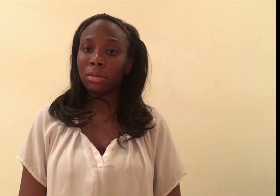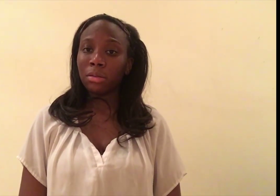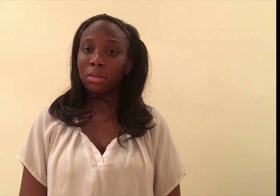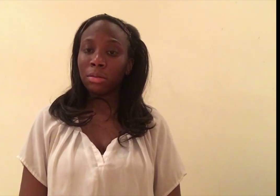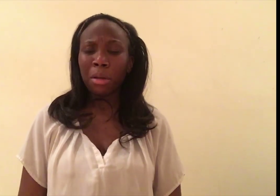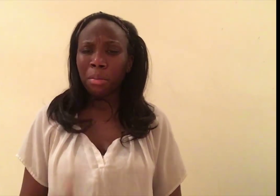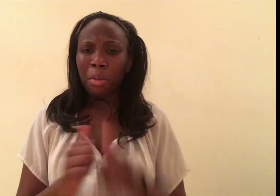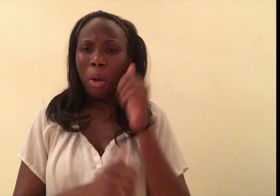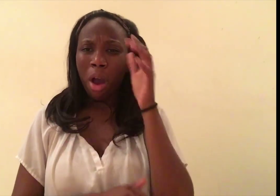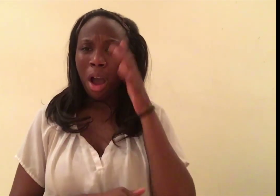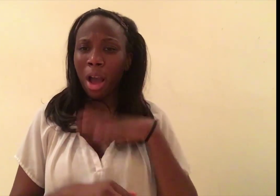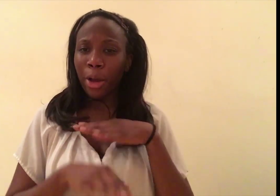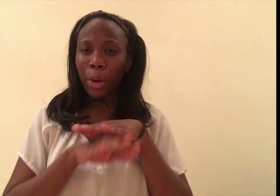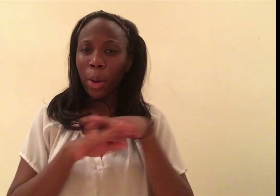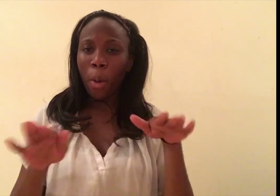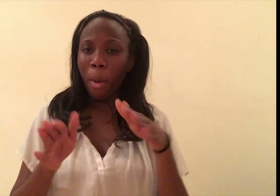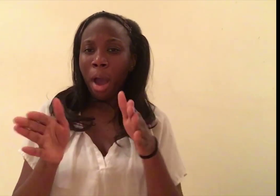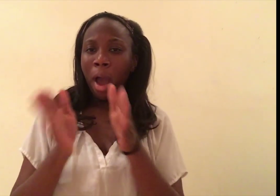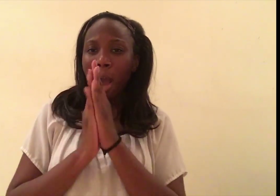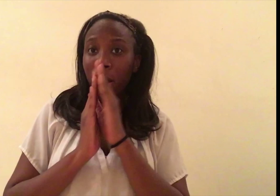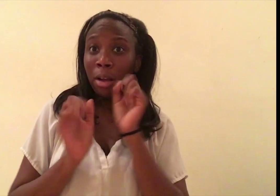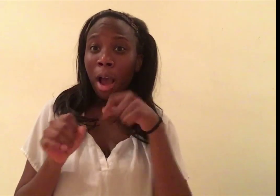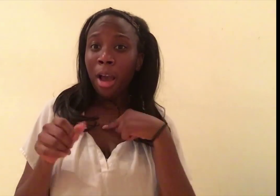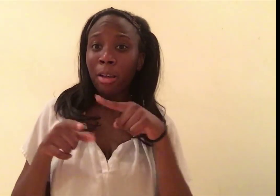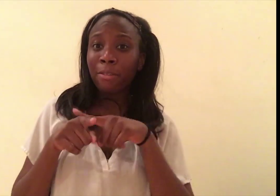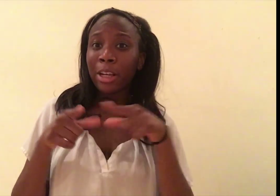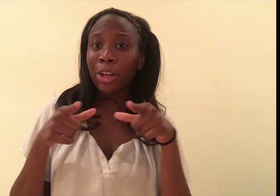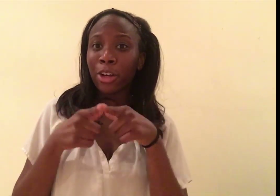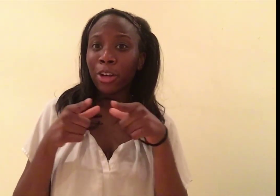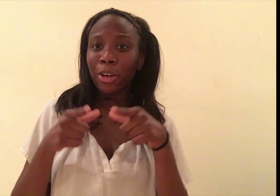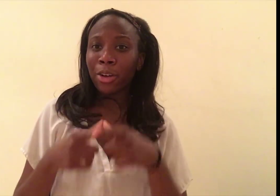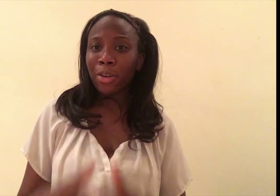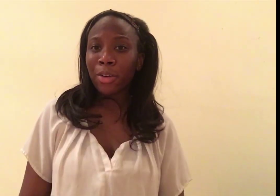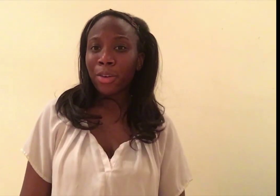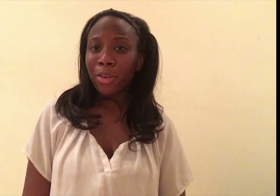Most guys don’t ask, can I finger you?